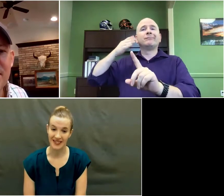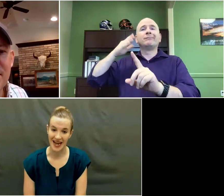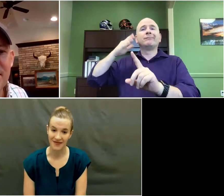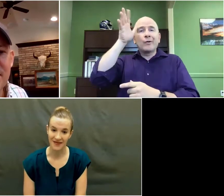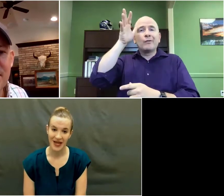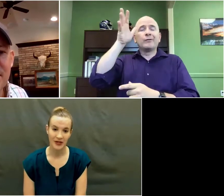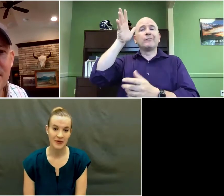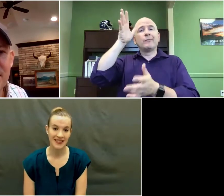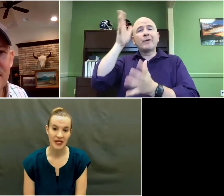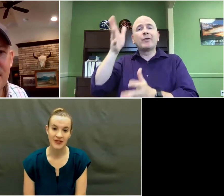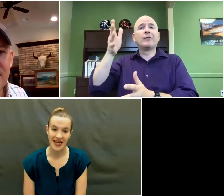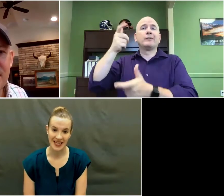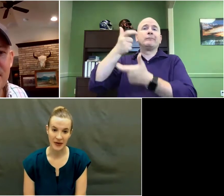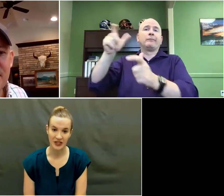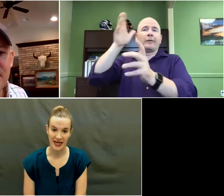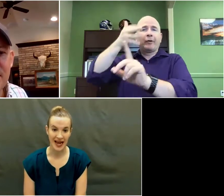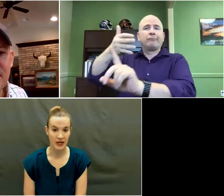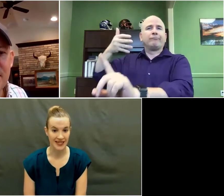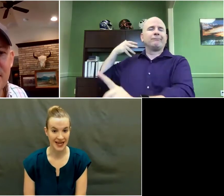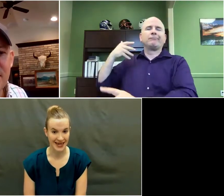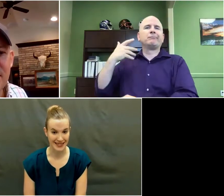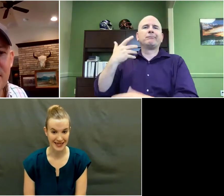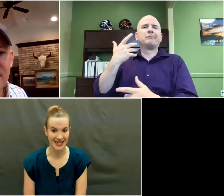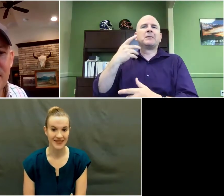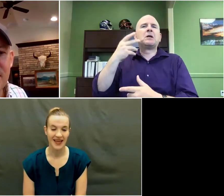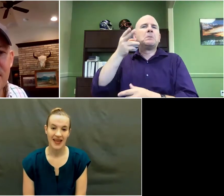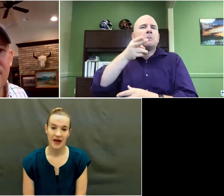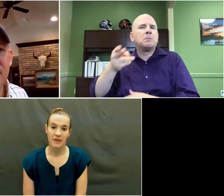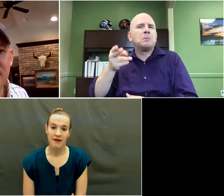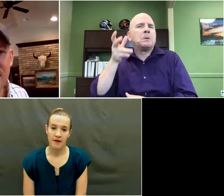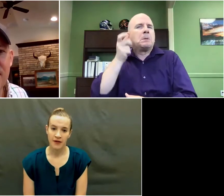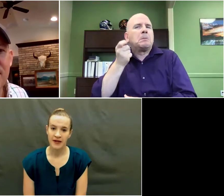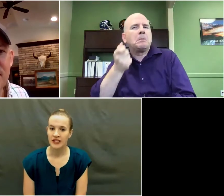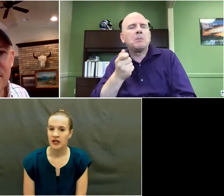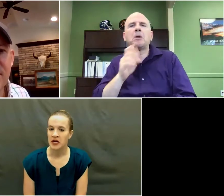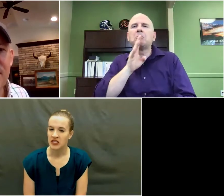Deaf, which means I use sign language and I use it as an identity. My father and the generations